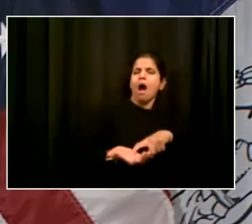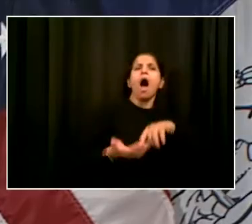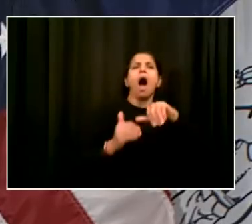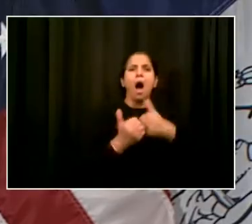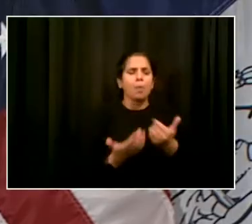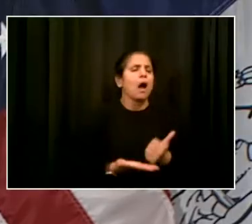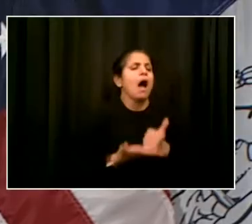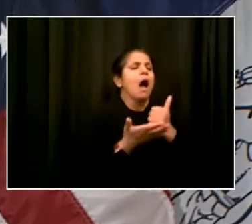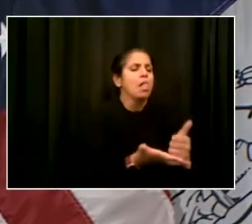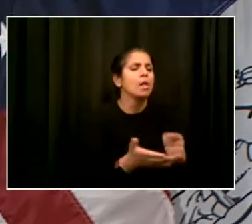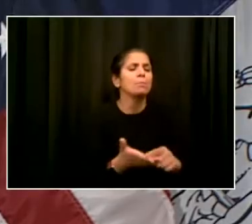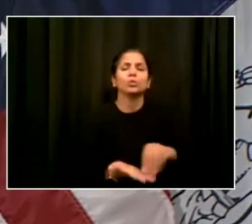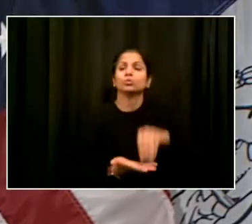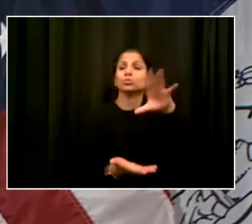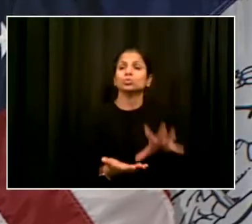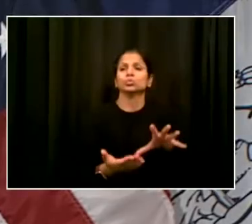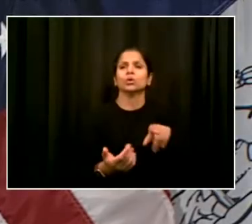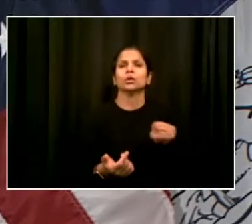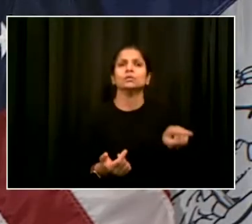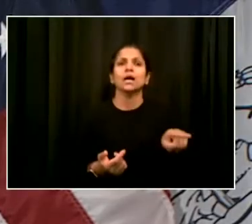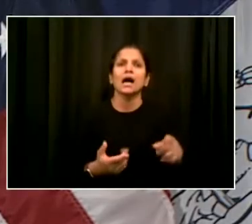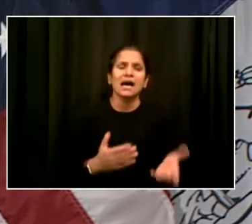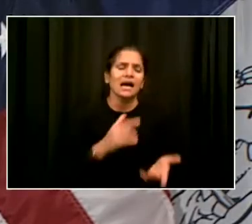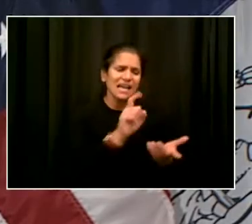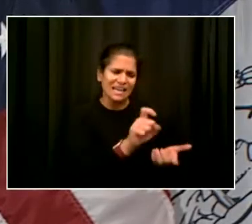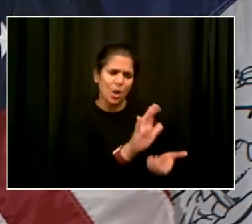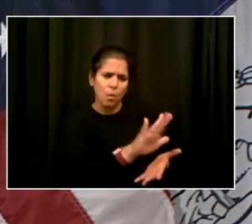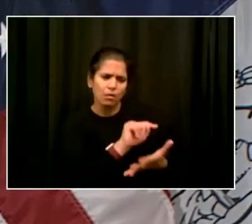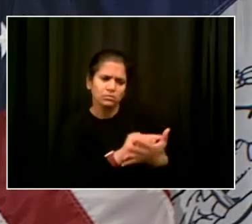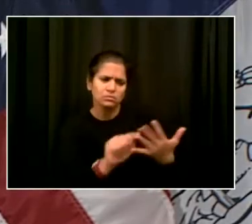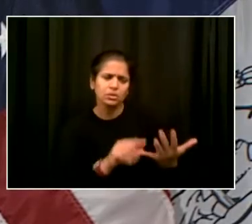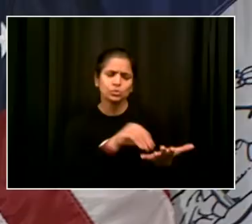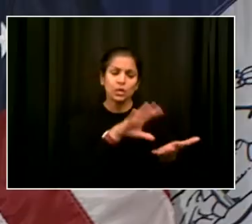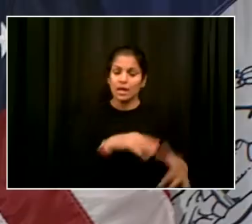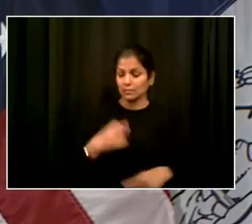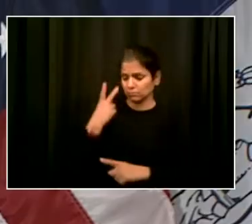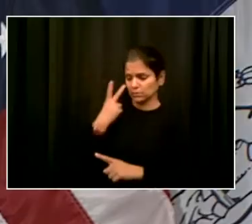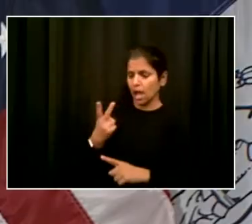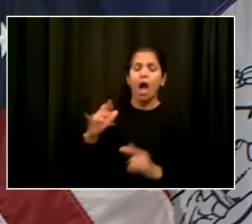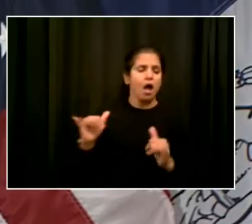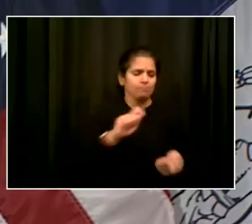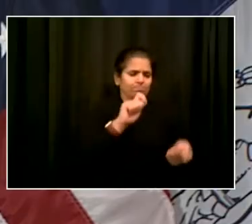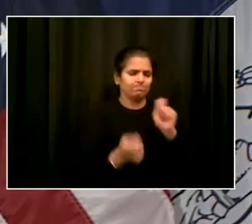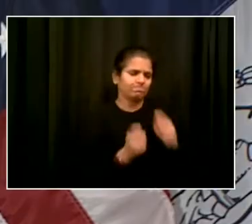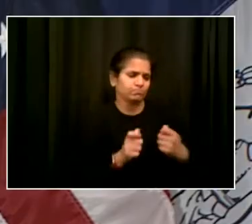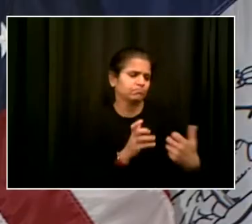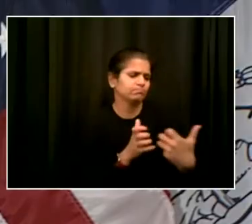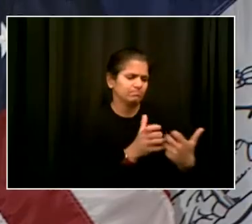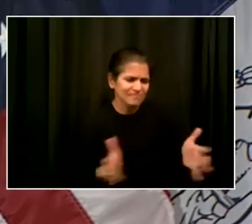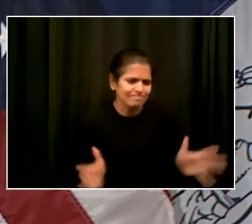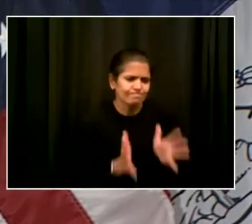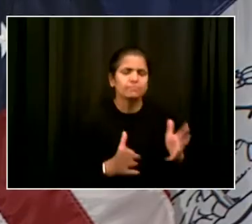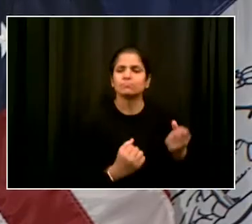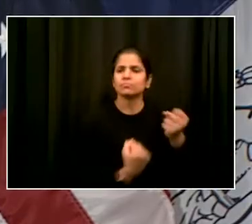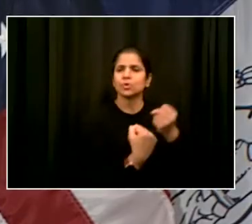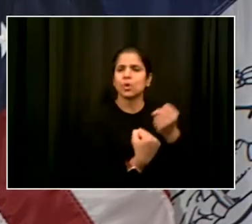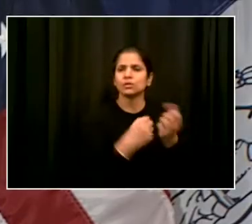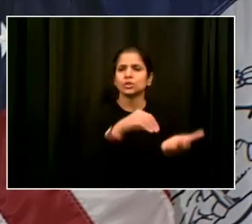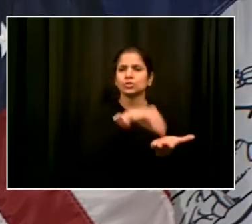HELP TEACHERS TO SERVE CHILDREN AND THAT GIVE E A A CLEAR BASELINE OF WHERE KIDS ARE AT, ESPECIALLY AFTER R ALL THE